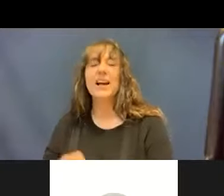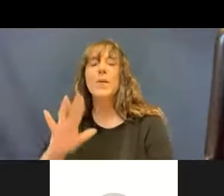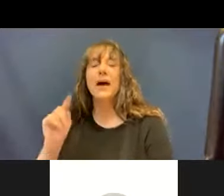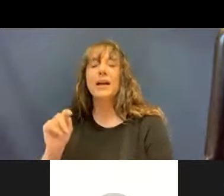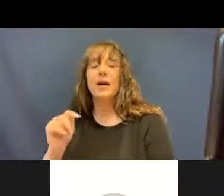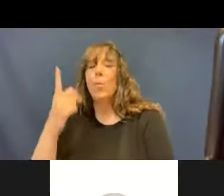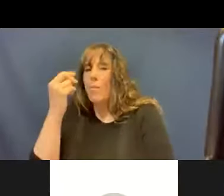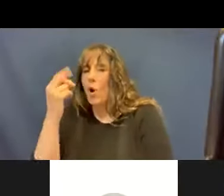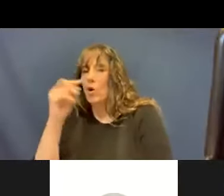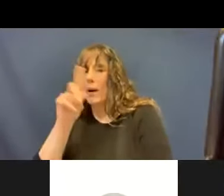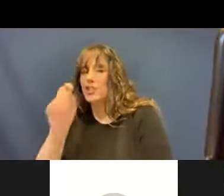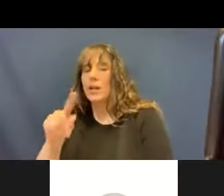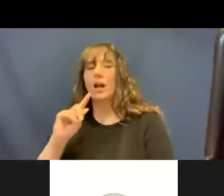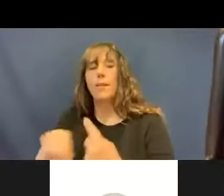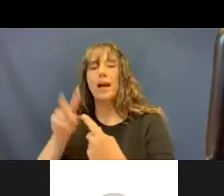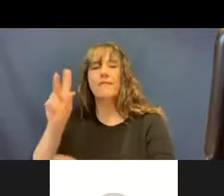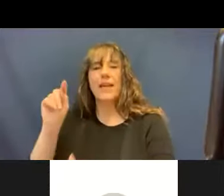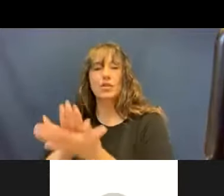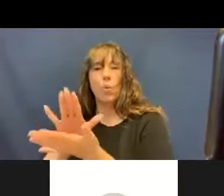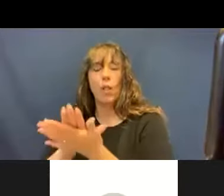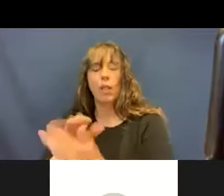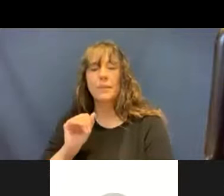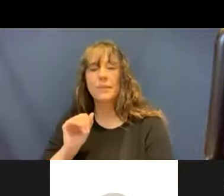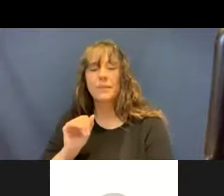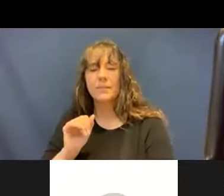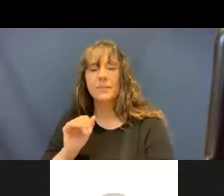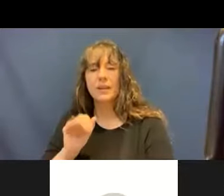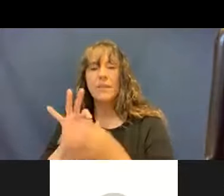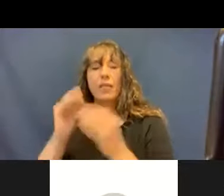question here regarding vet school. And it's regarding the professors. This person just